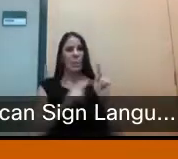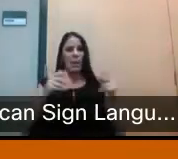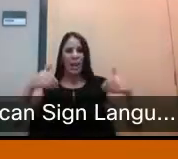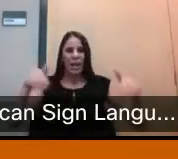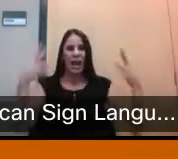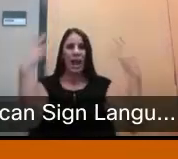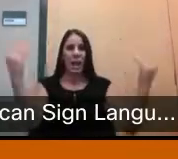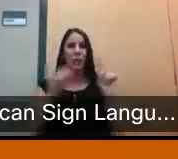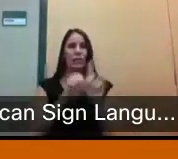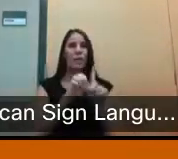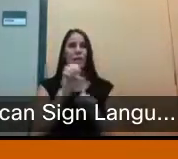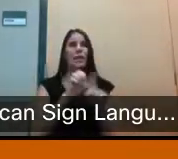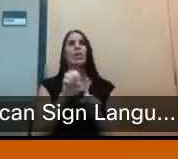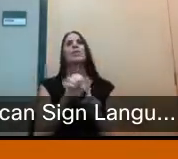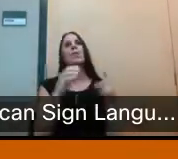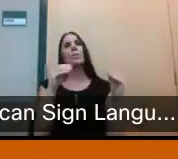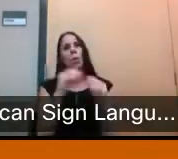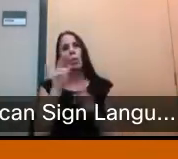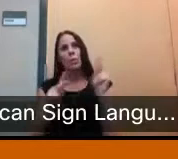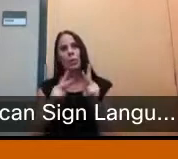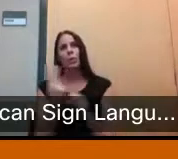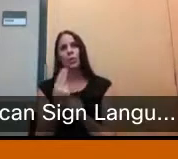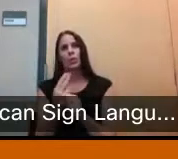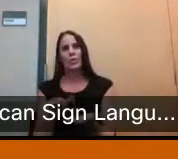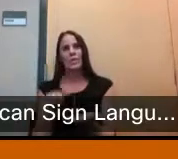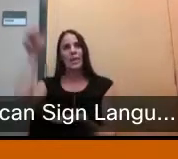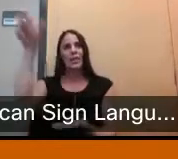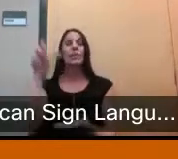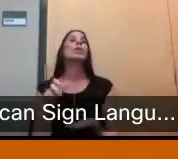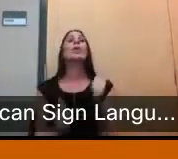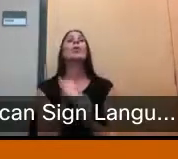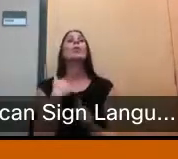As an exercise in my class and what they would always do, almost all of them every time was